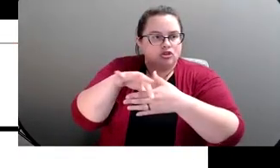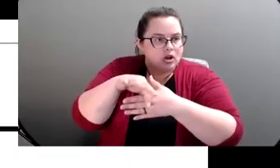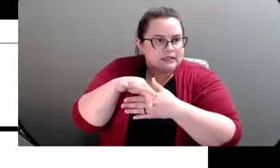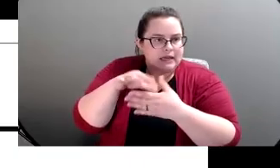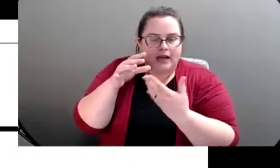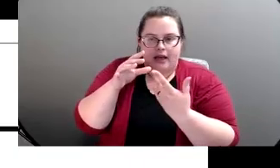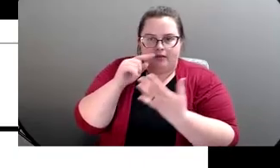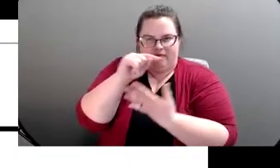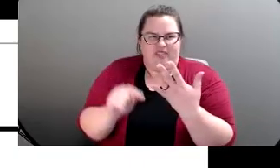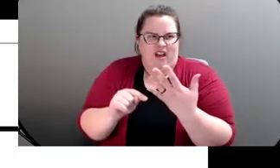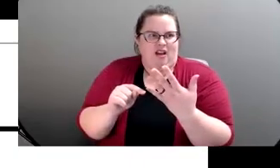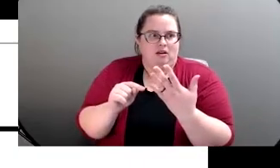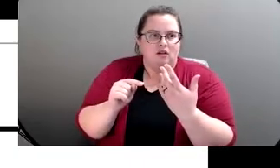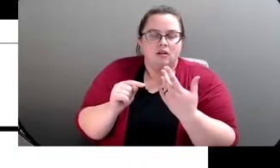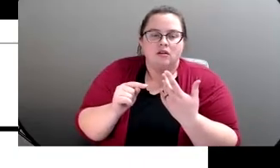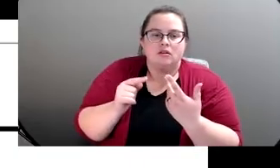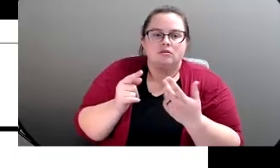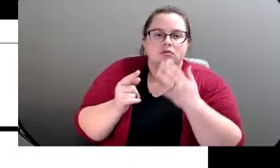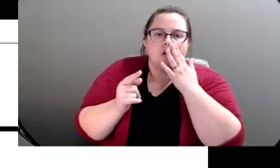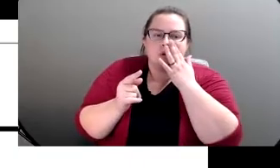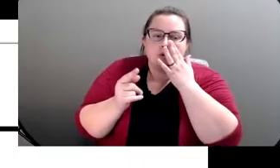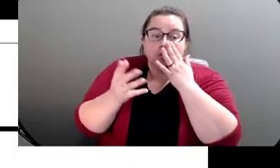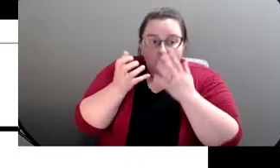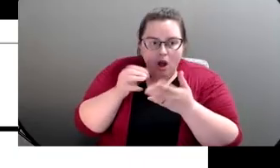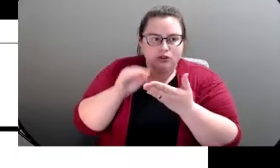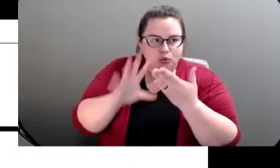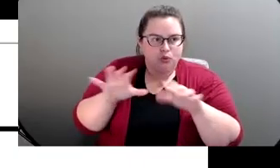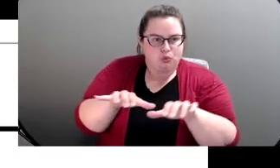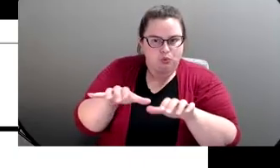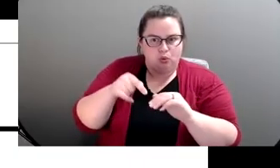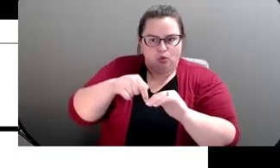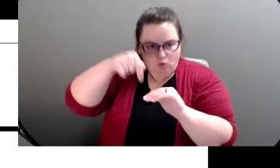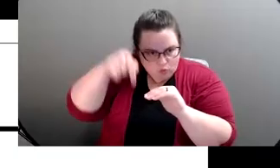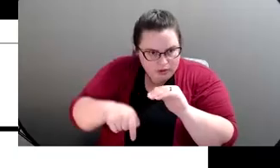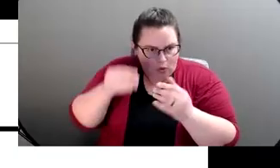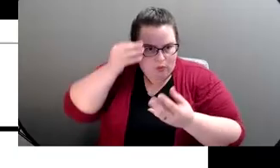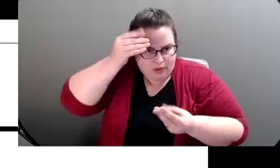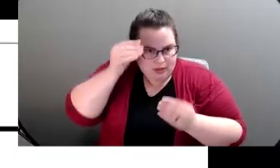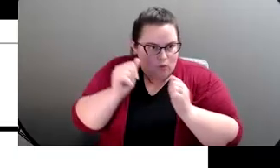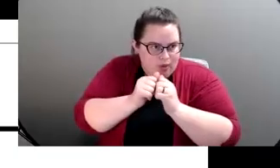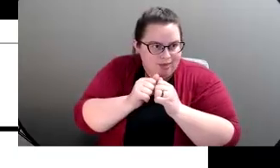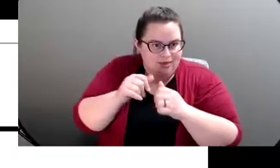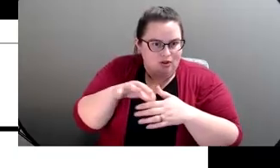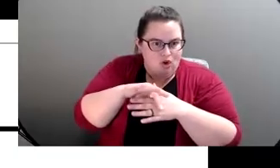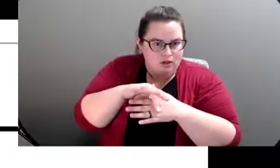You want to try to get the students to do critical thinking with your content or, sorry, your comments.